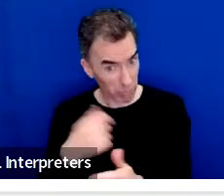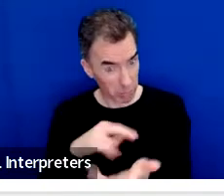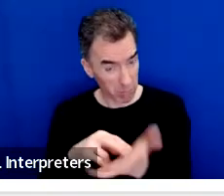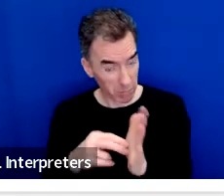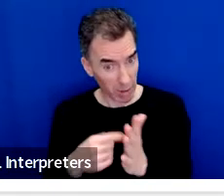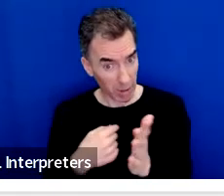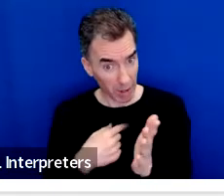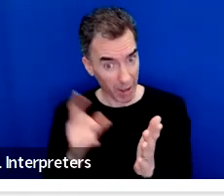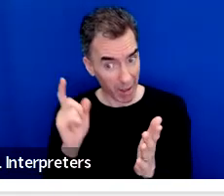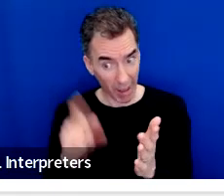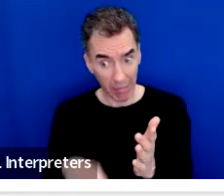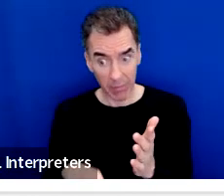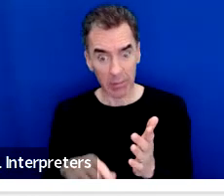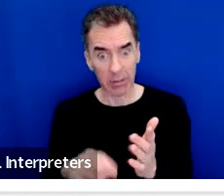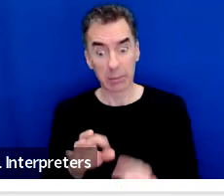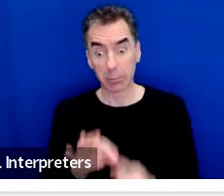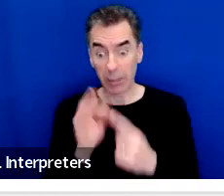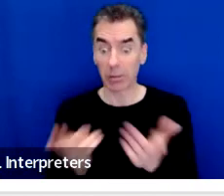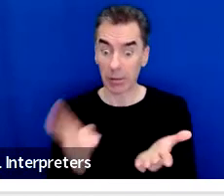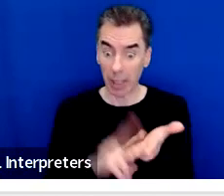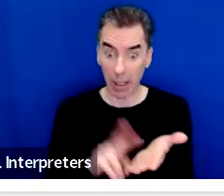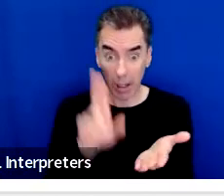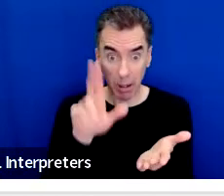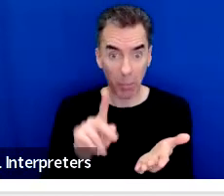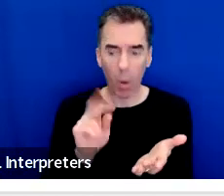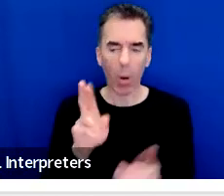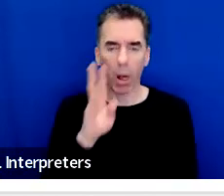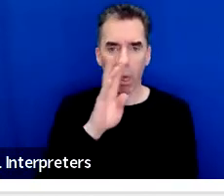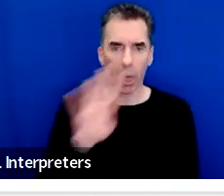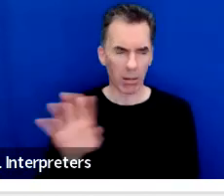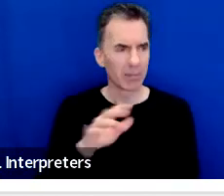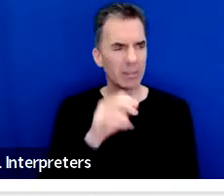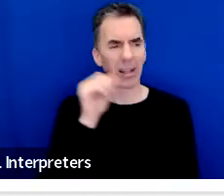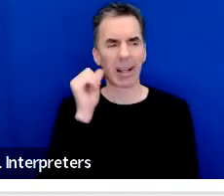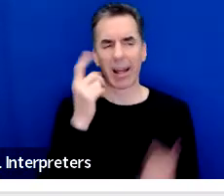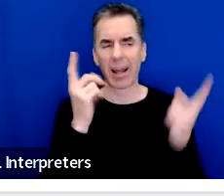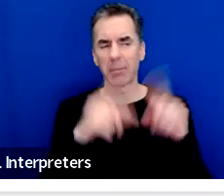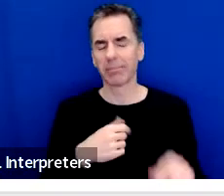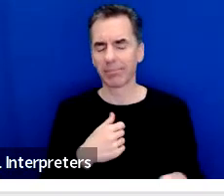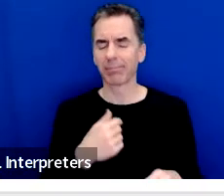special sign up, or should we just ignore that? It came up yesterday in our department meeting.